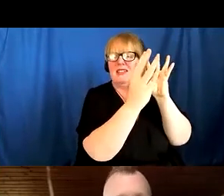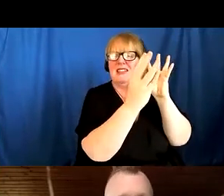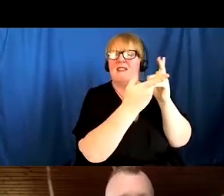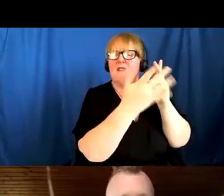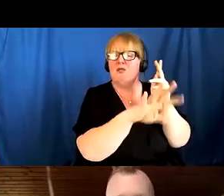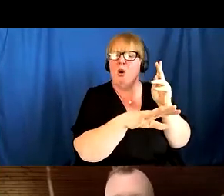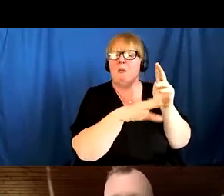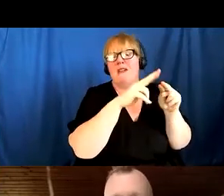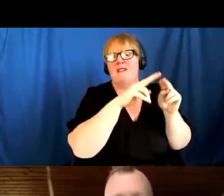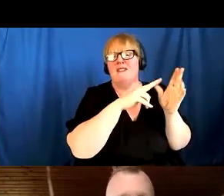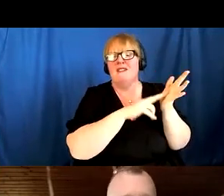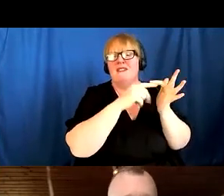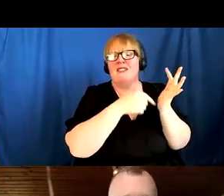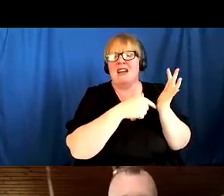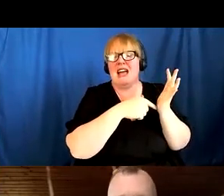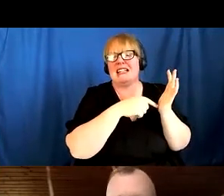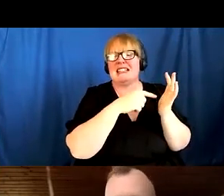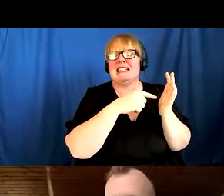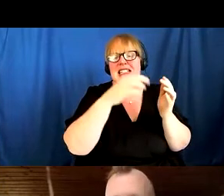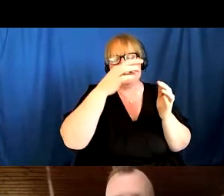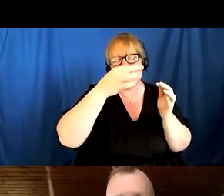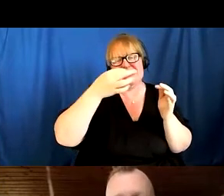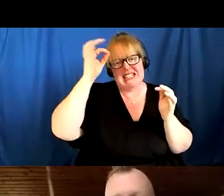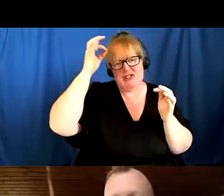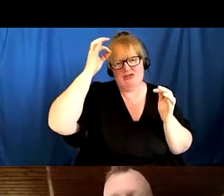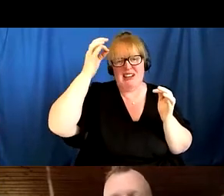who are predominantly UKIP and Conservative Council at that point.